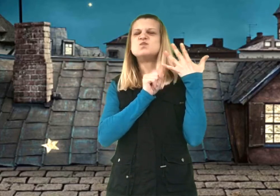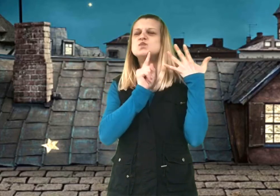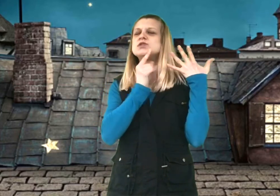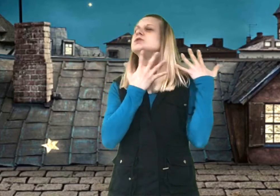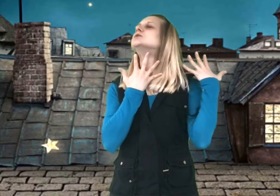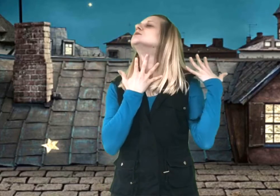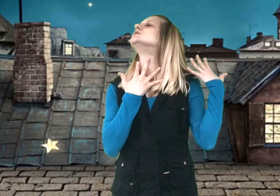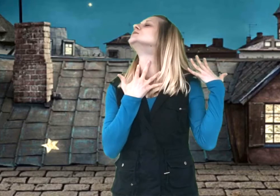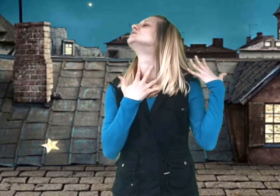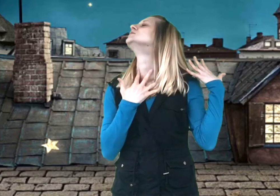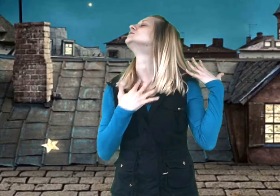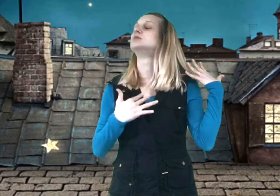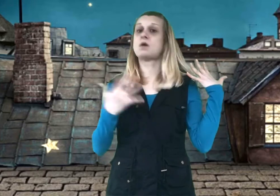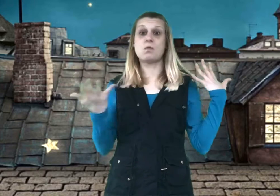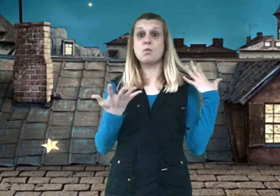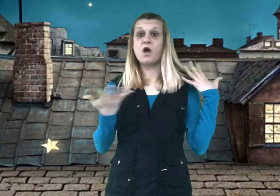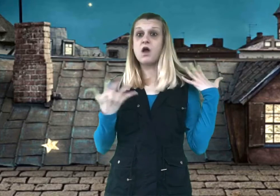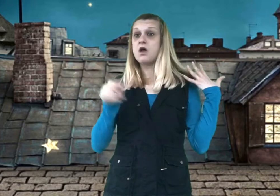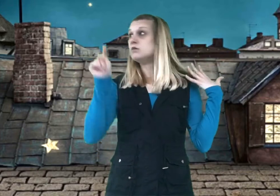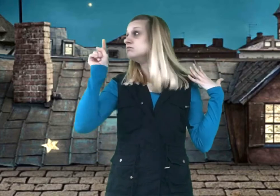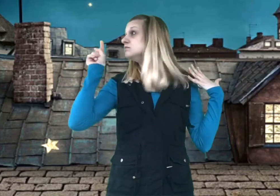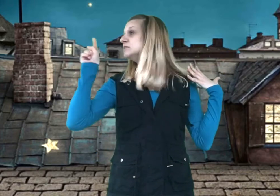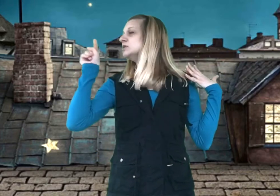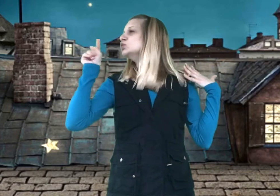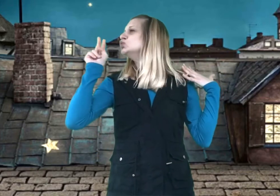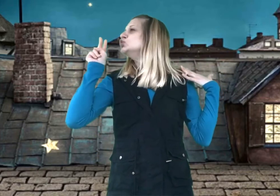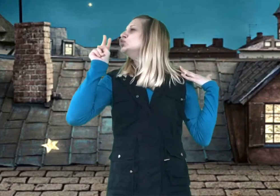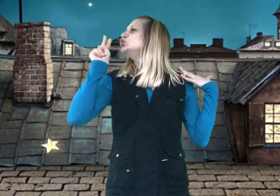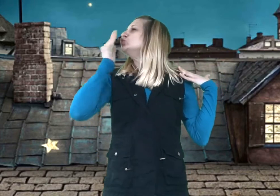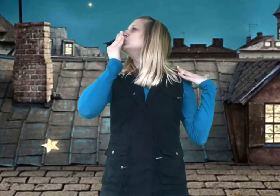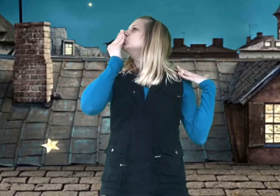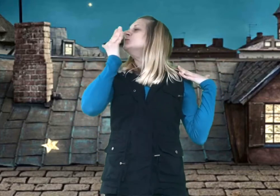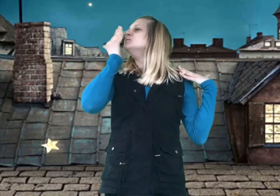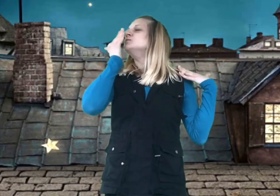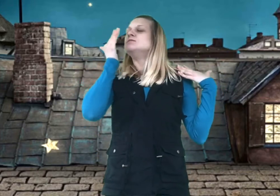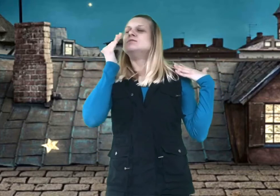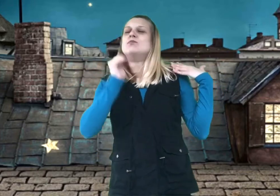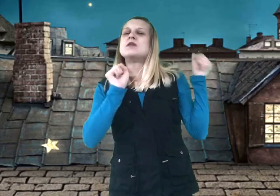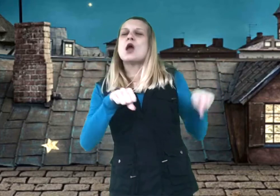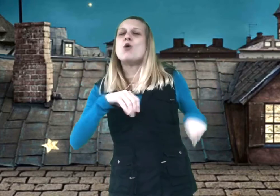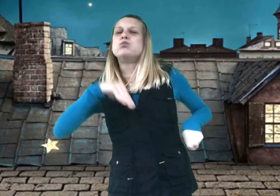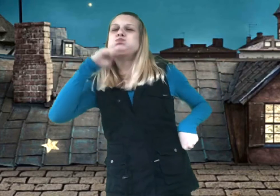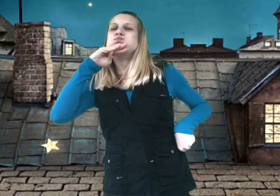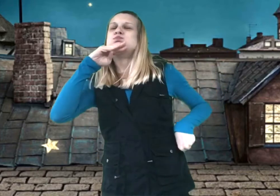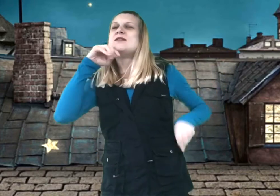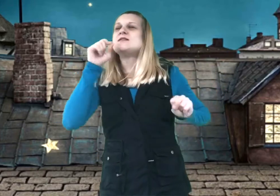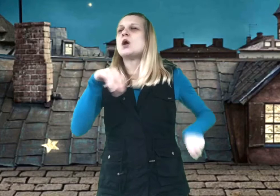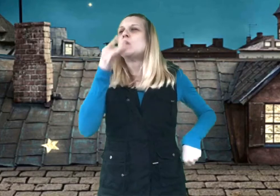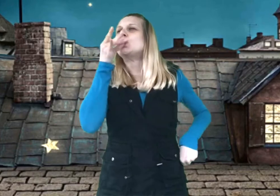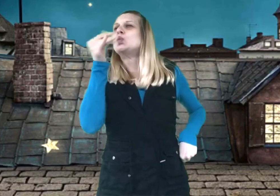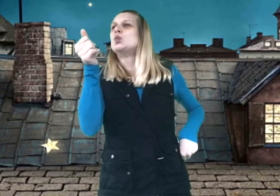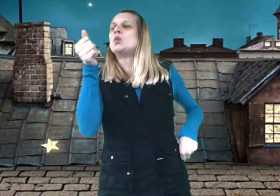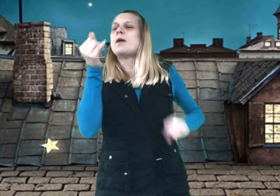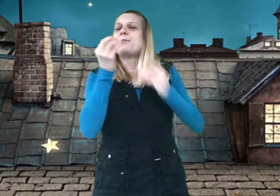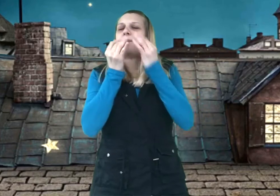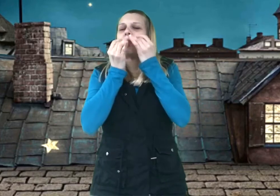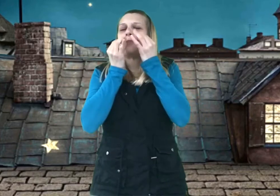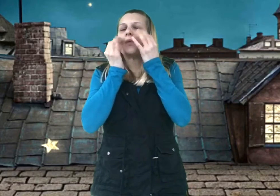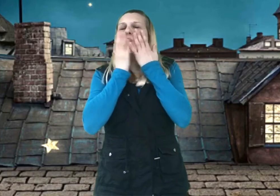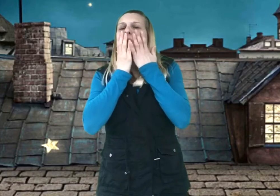The one thing he longed for more than anything else was... So rich, so satisfying, delicious...